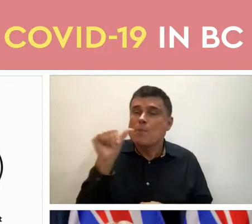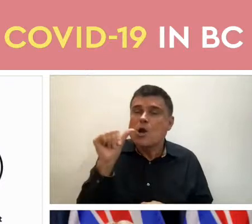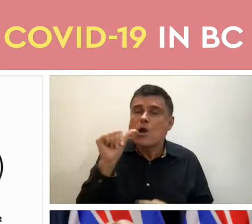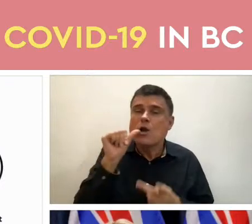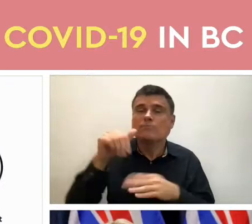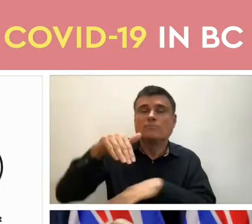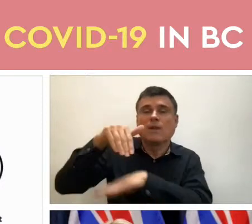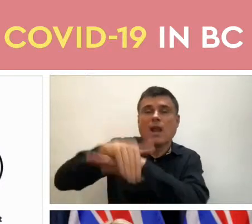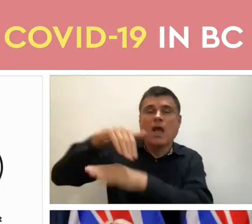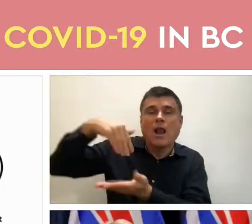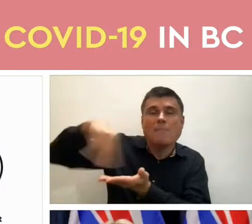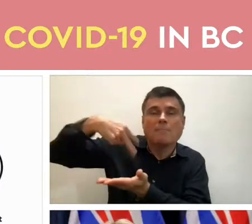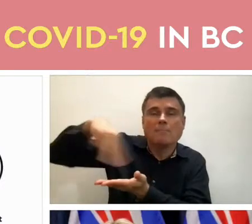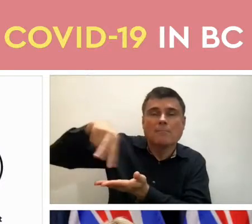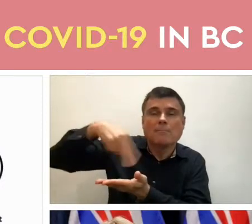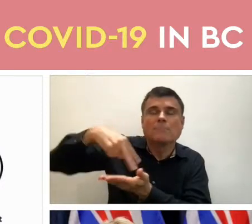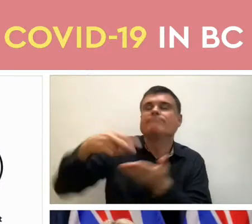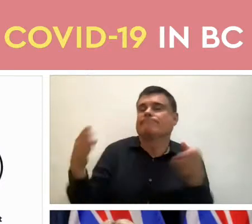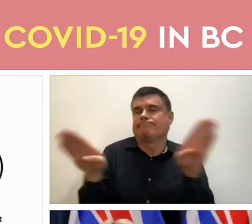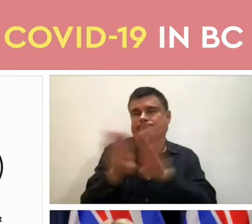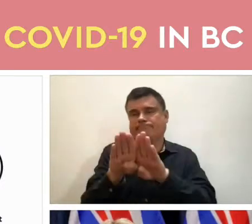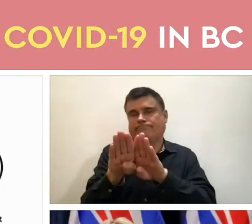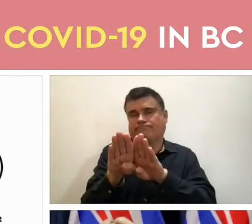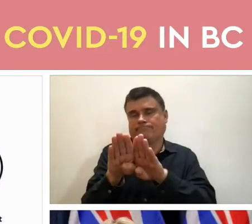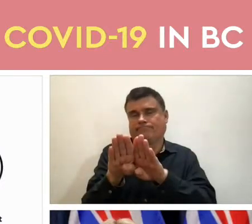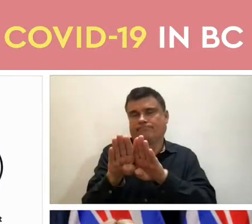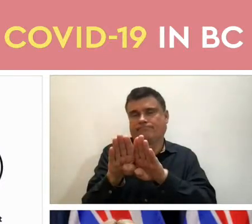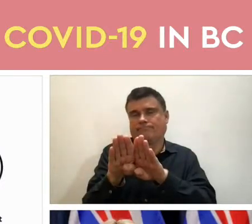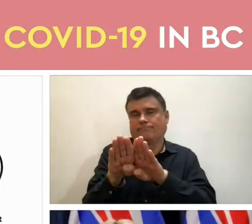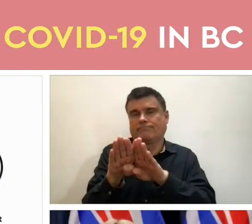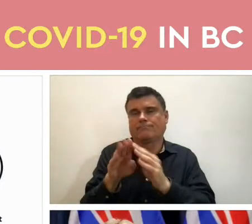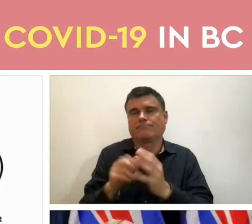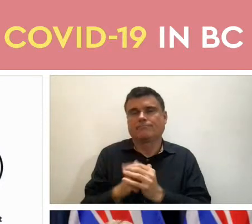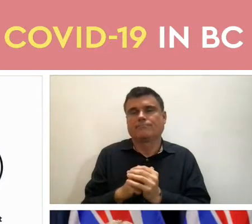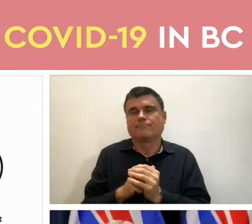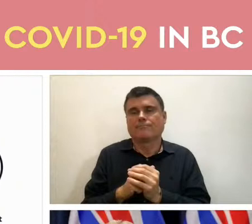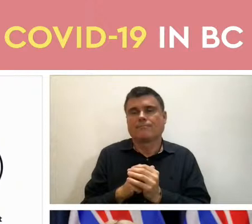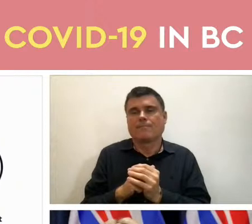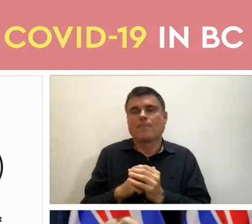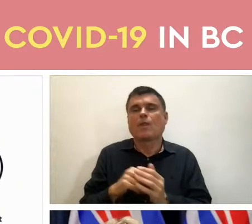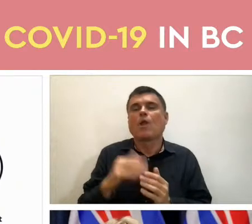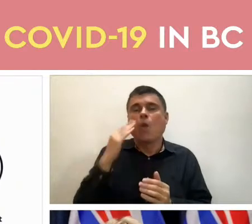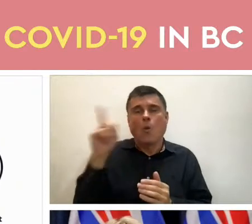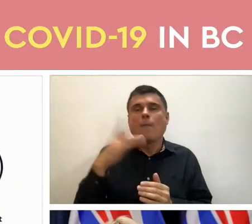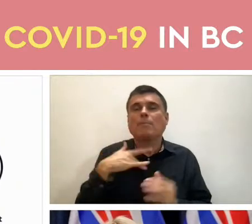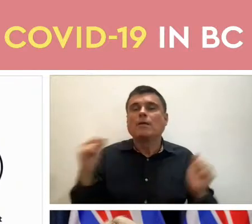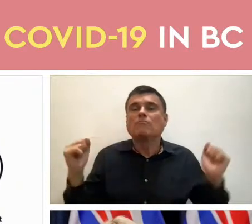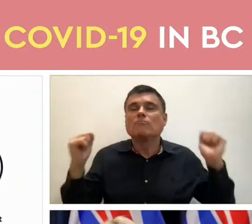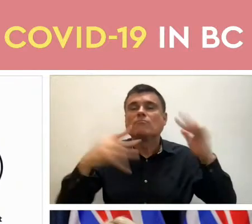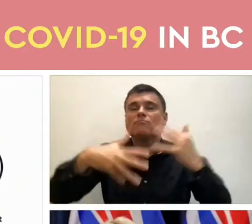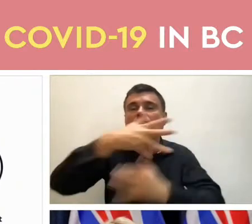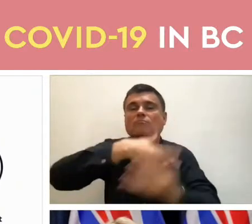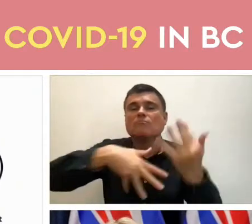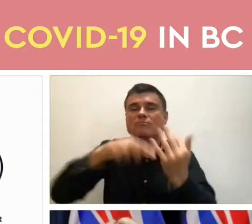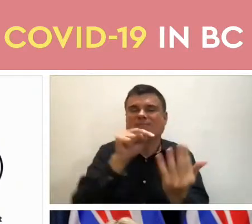We know that those are settings where people socialize. That rate now those are risky